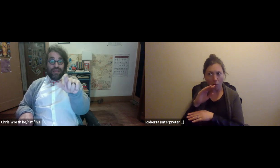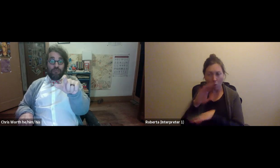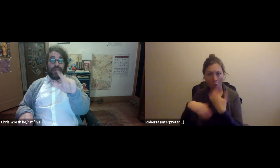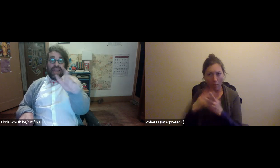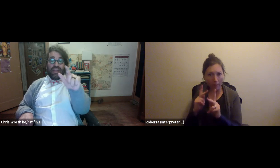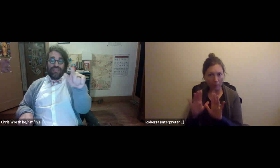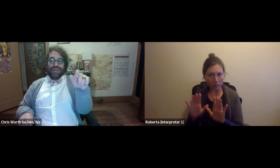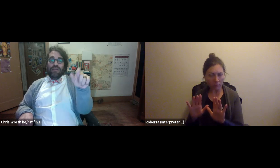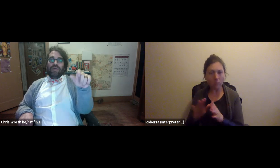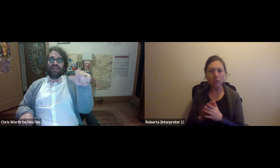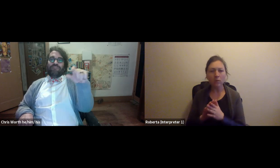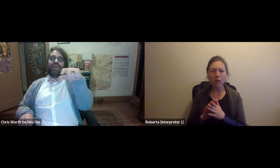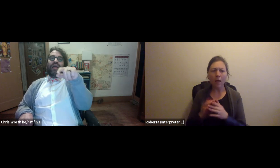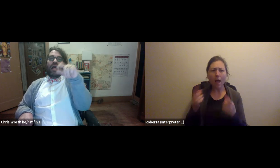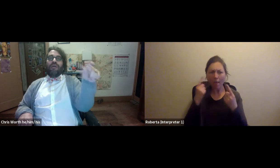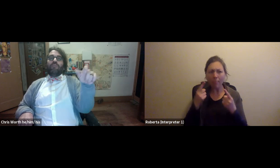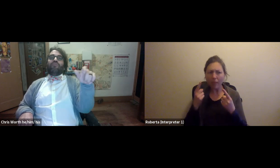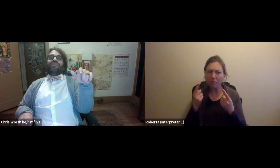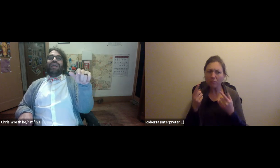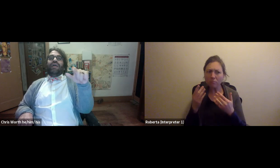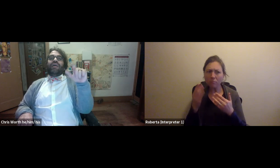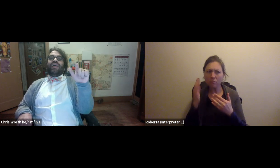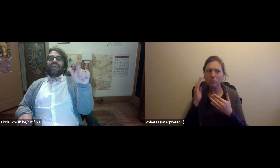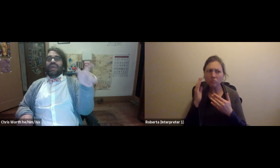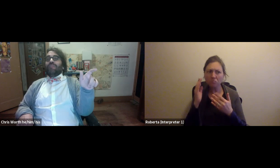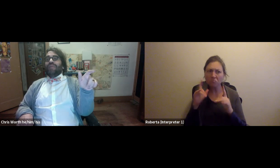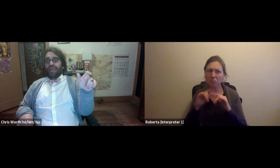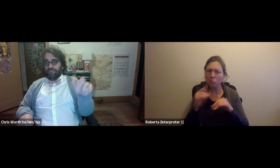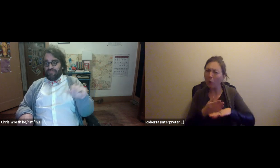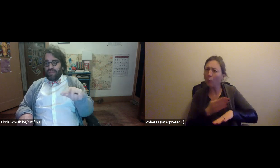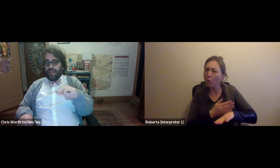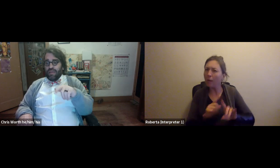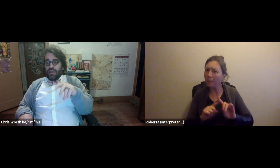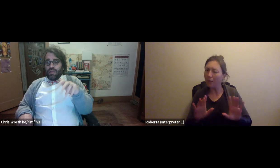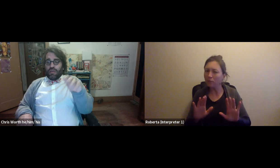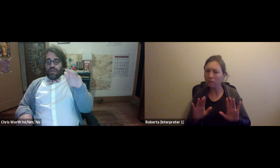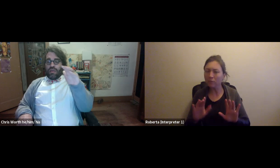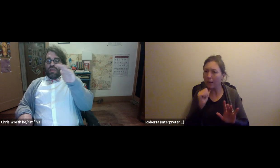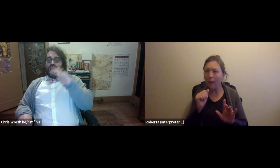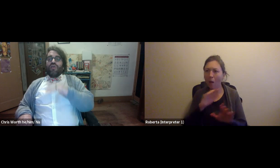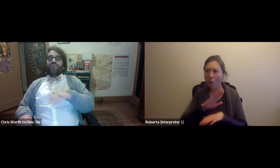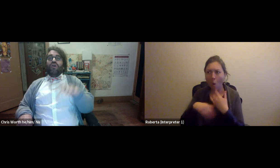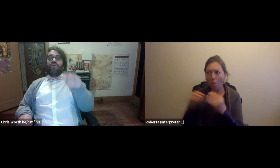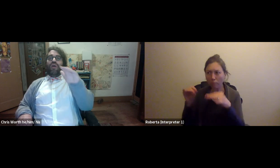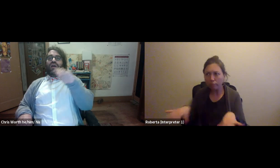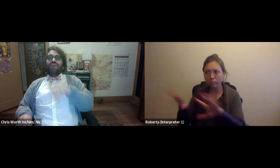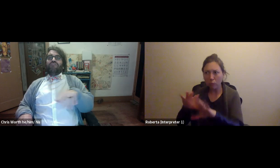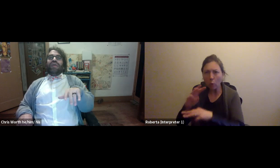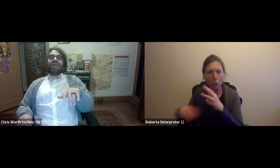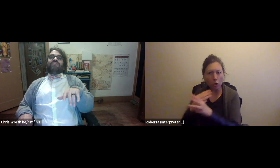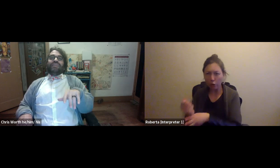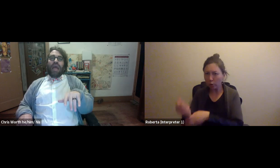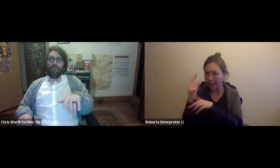We're getting there but I'll get more into that in a minute. So eventually I was adopted